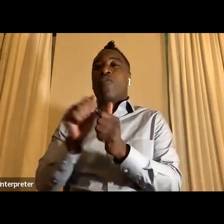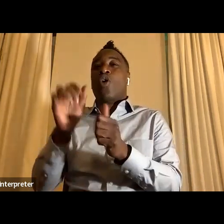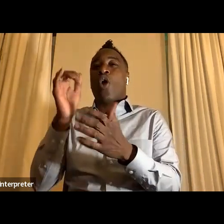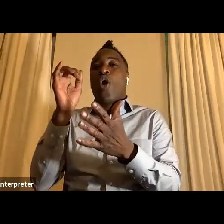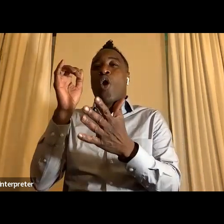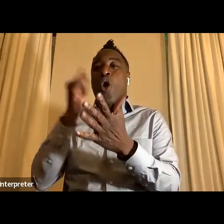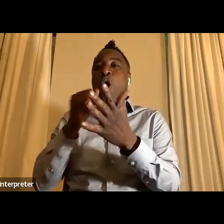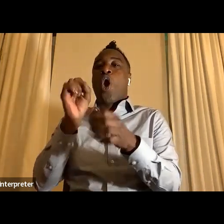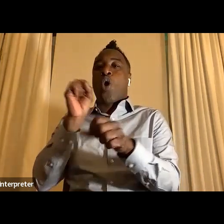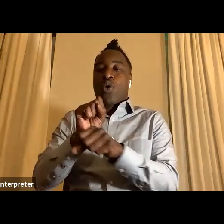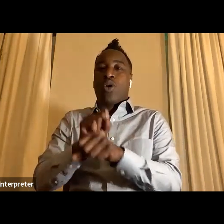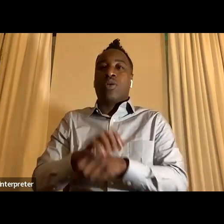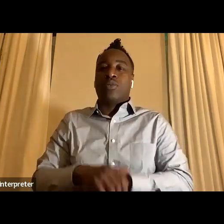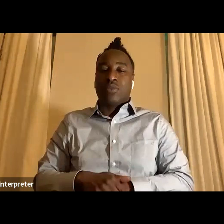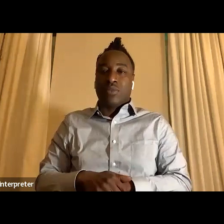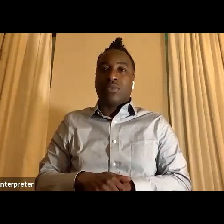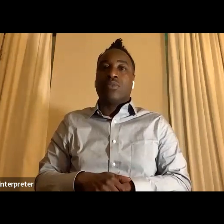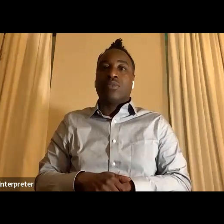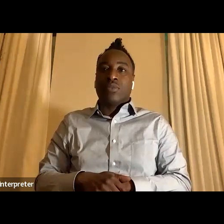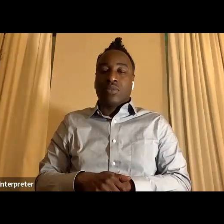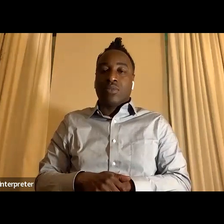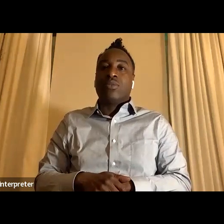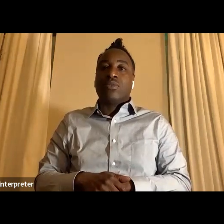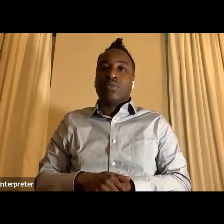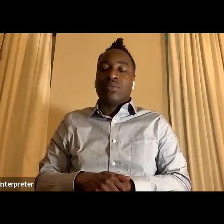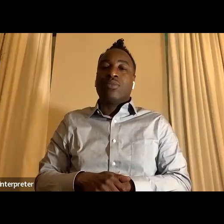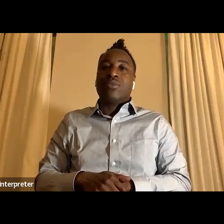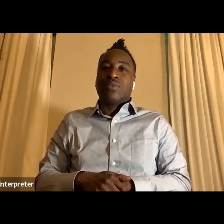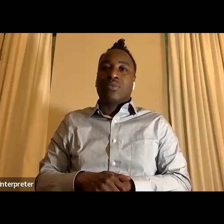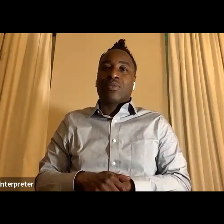this is the accompanying idea with this, with this piece.